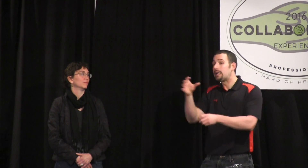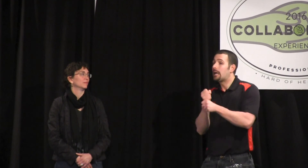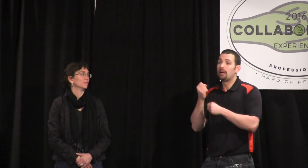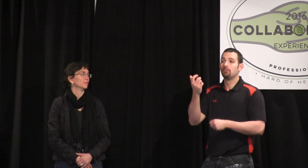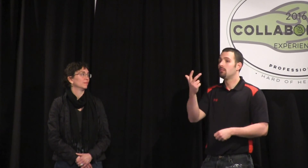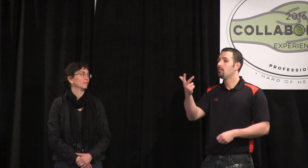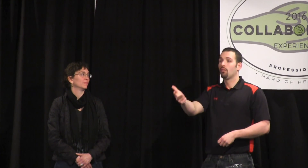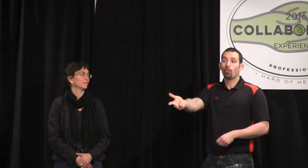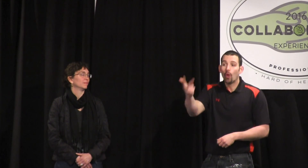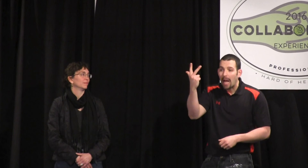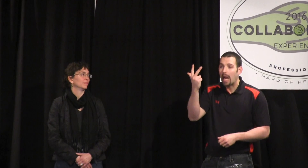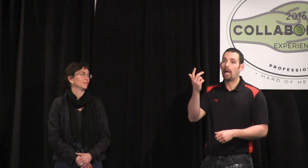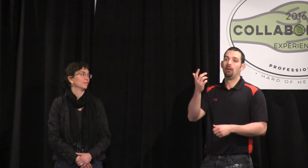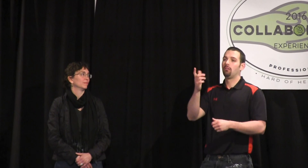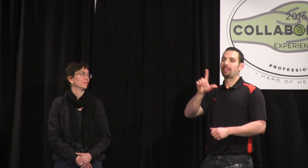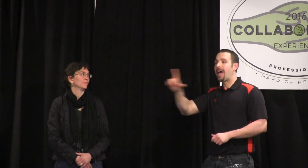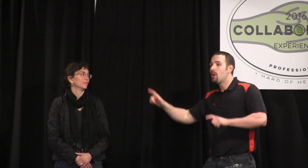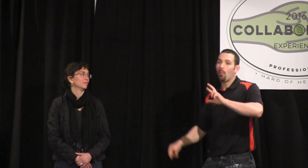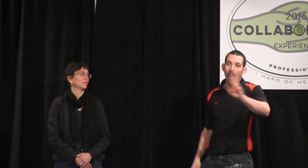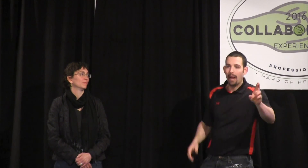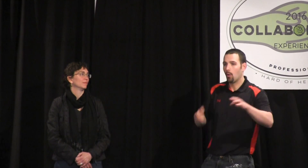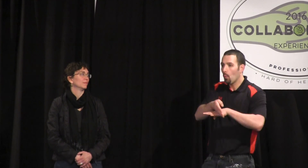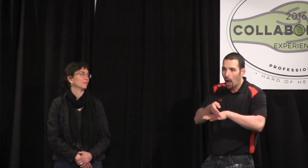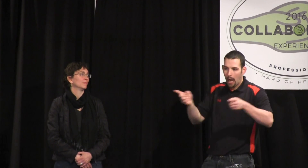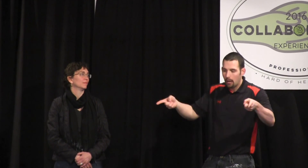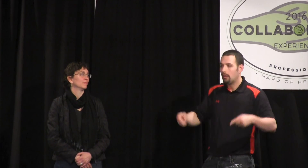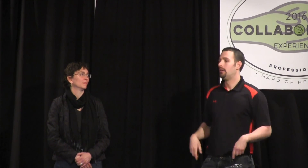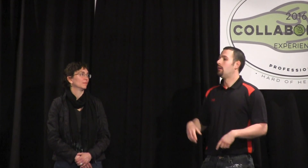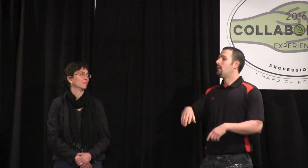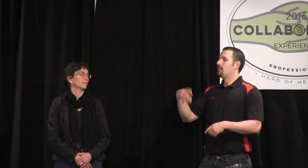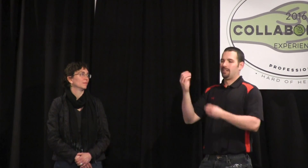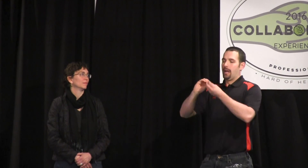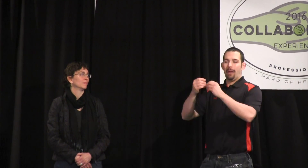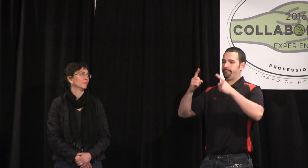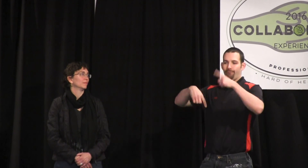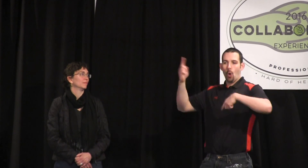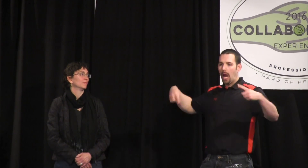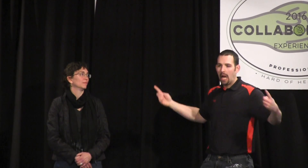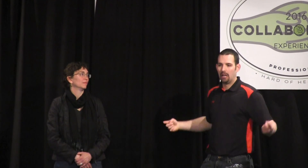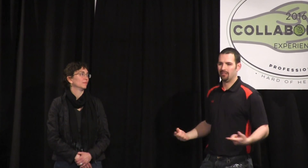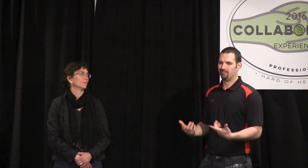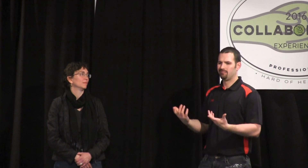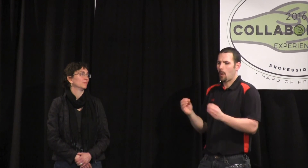We know numbers like they'll say, oh, we need three, we need it to the left, to the right, this kind of wood.